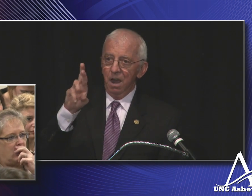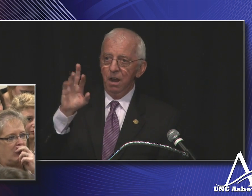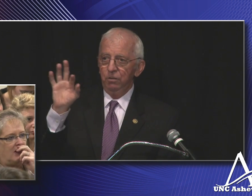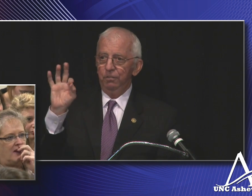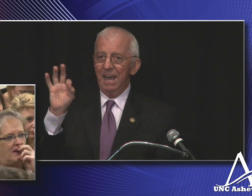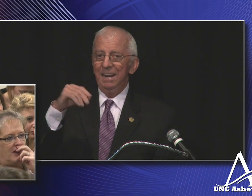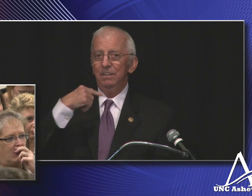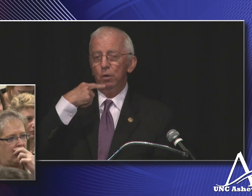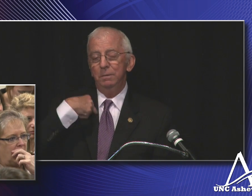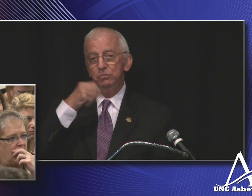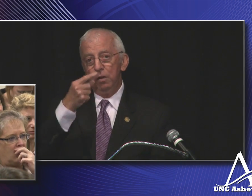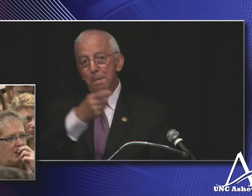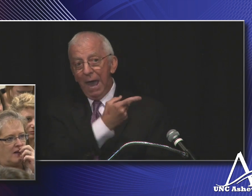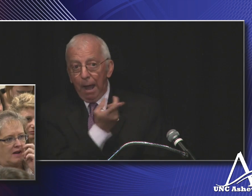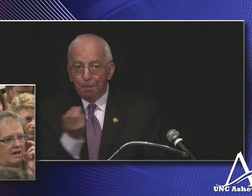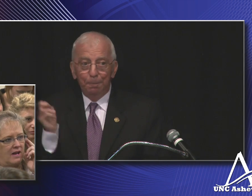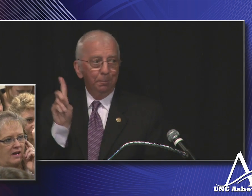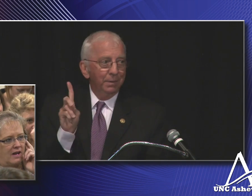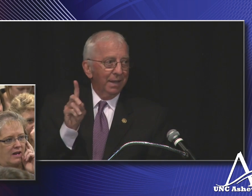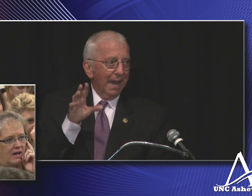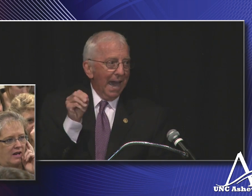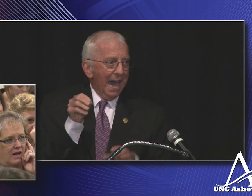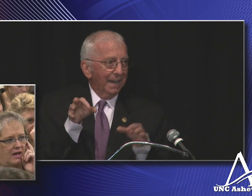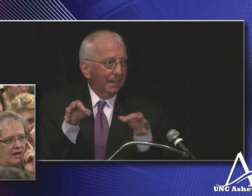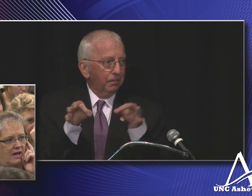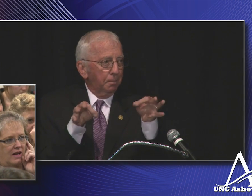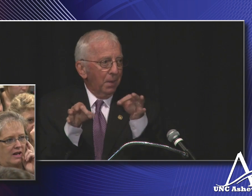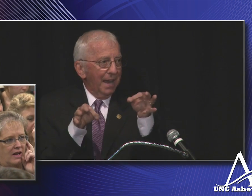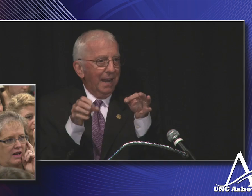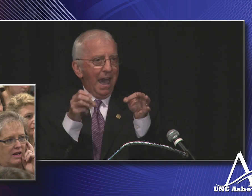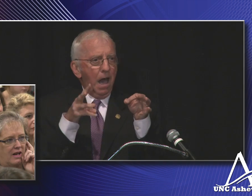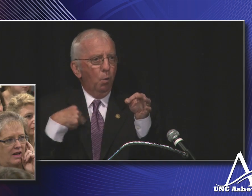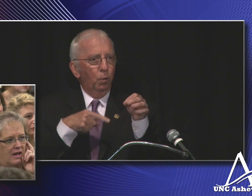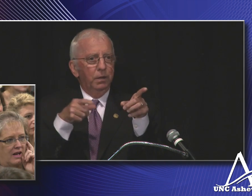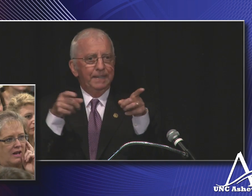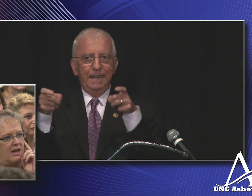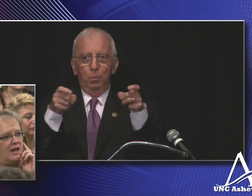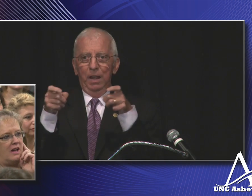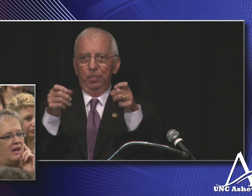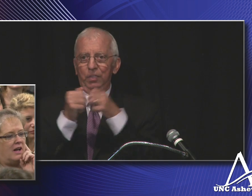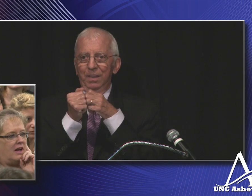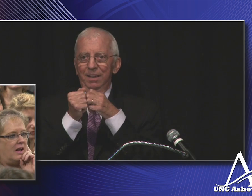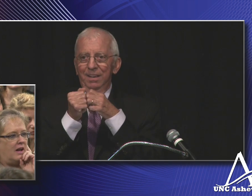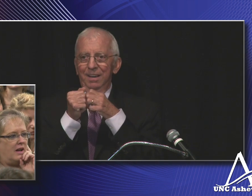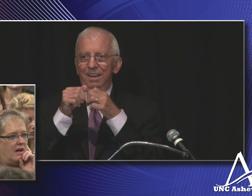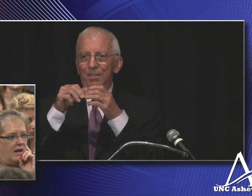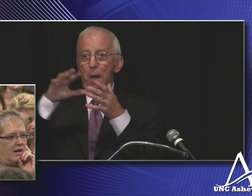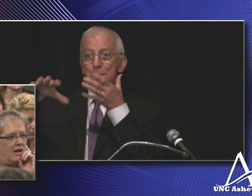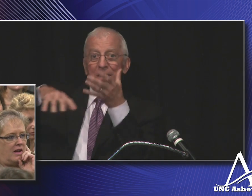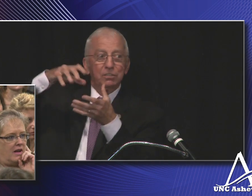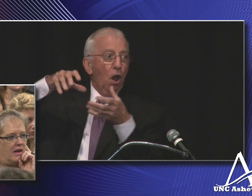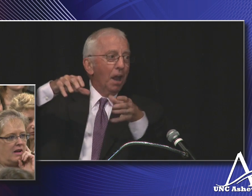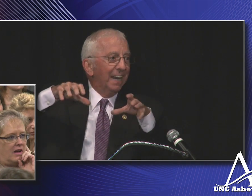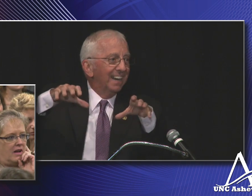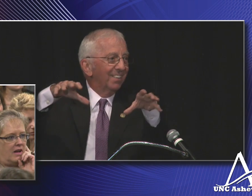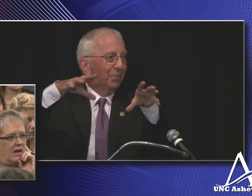Dr. Fernandes told me she'll come back up and explain how we'll deal with the mixed audience